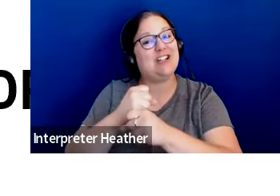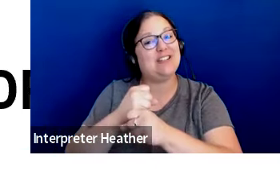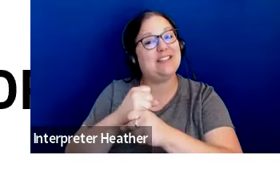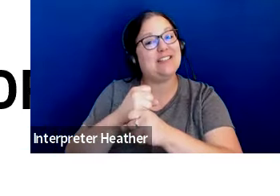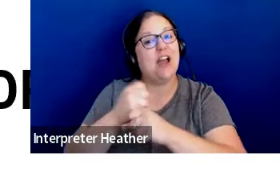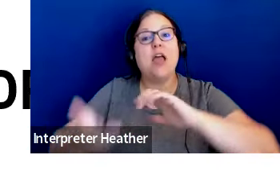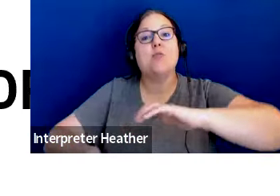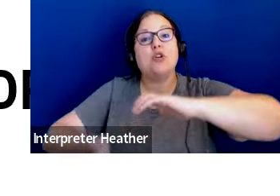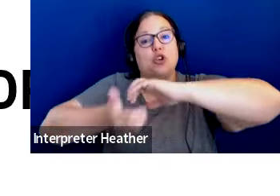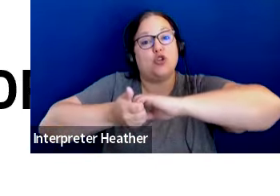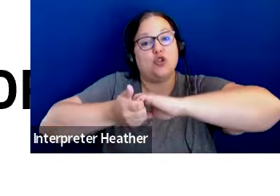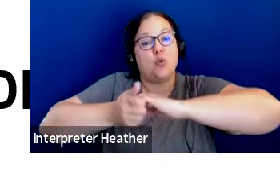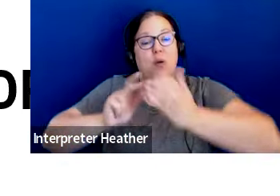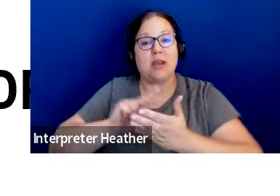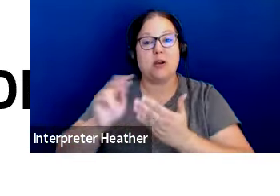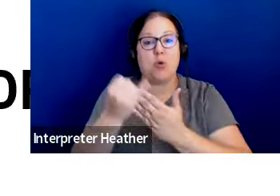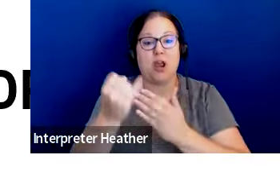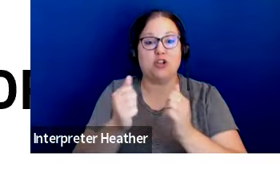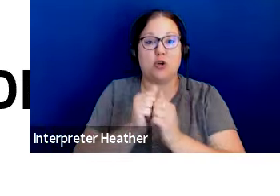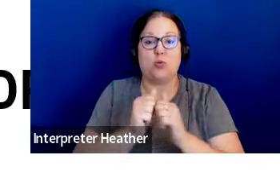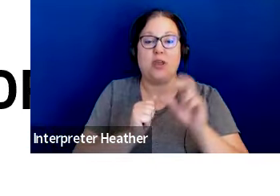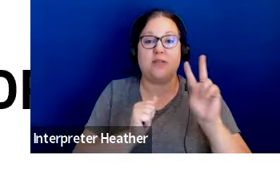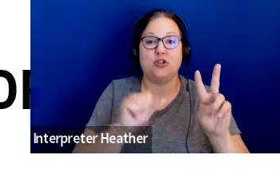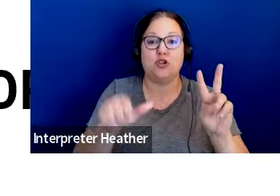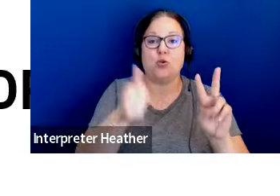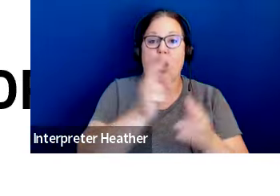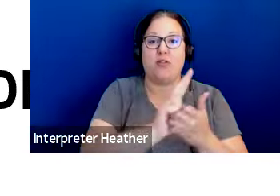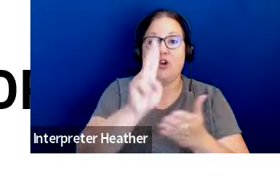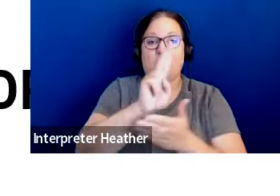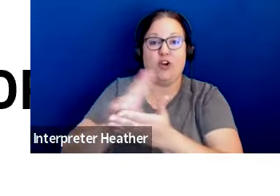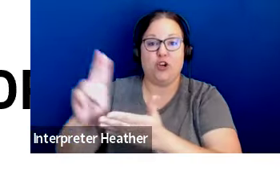cooperative project through two of our major universities, the University of Mississippi